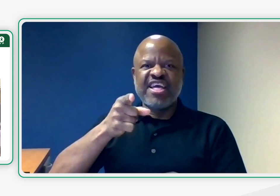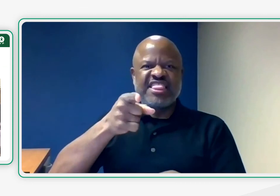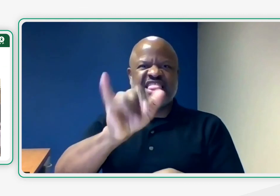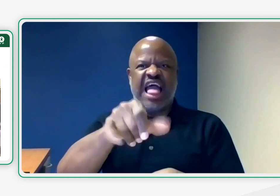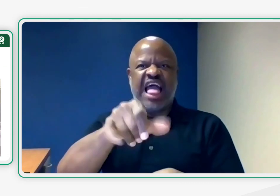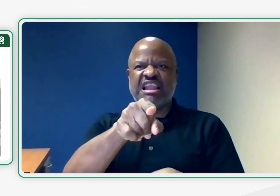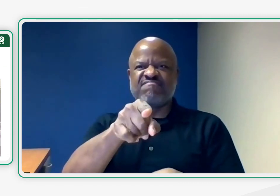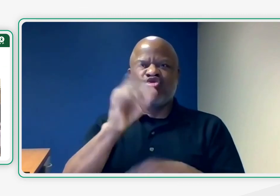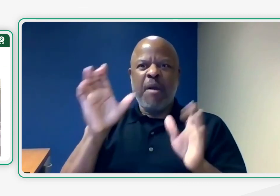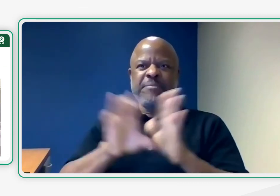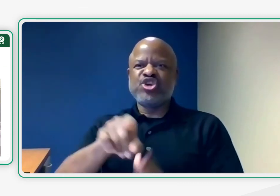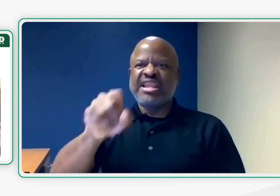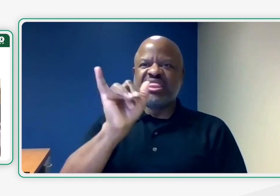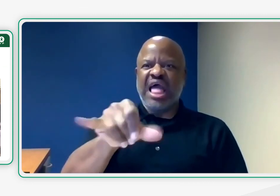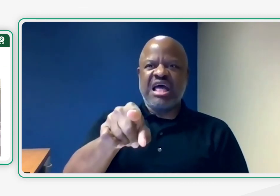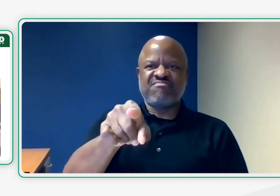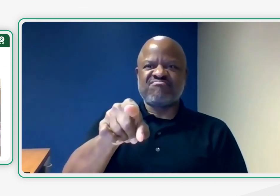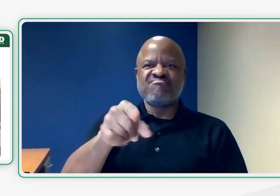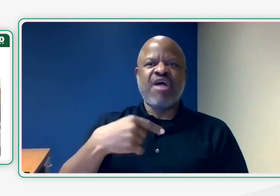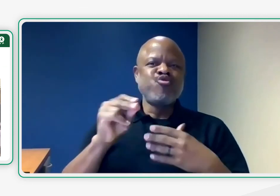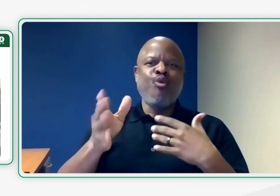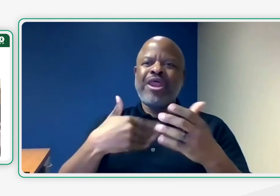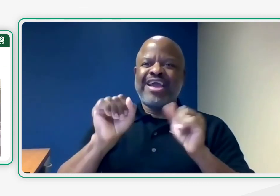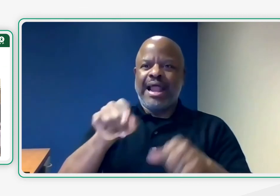And one day I saw the house, the lake house in the Bahamas, and I thought,